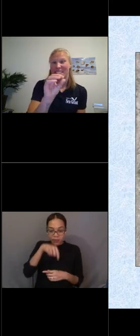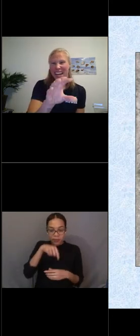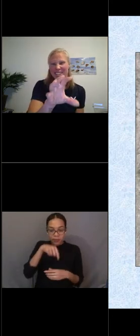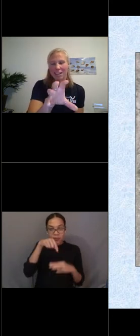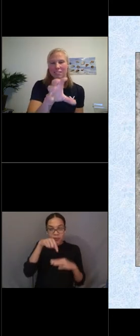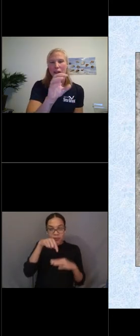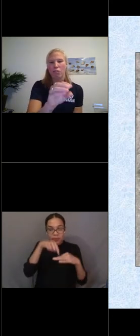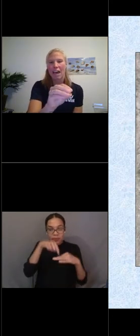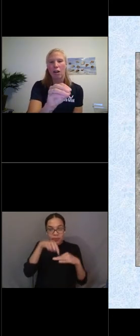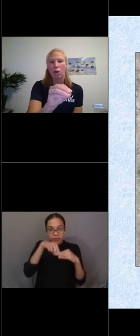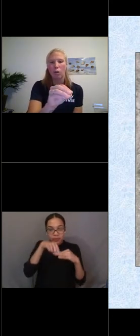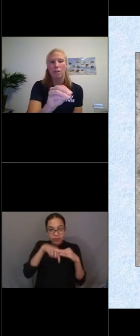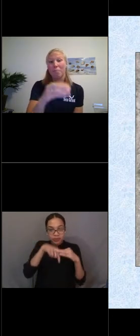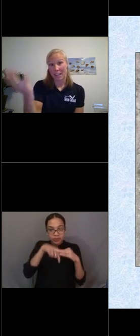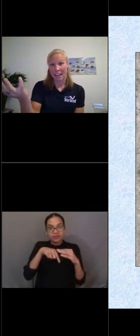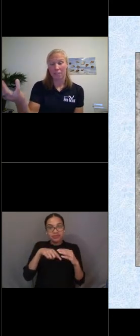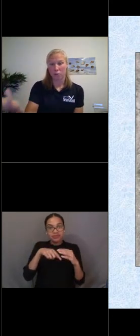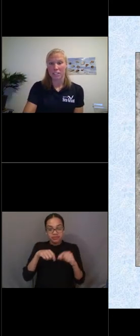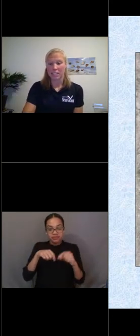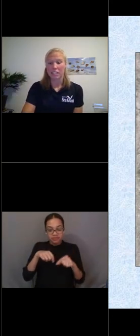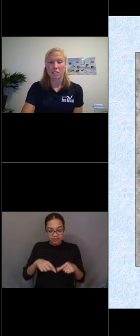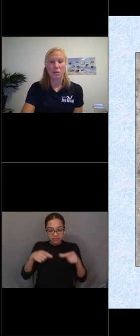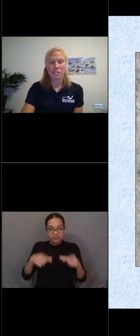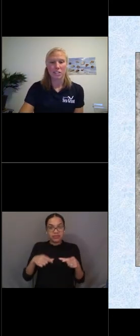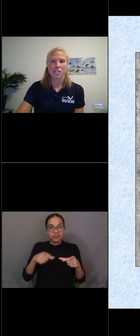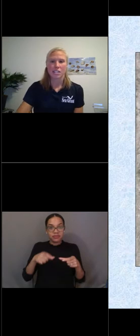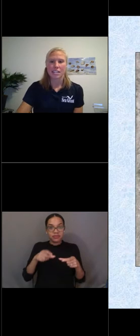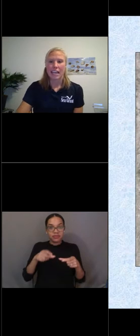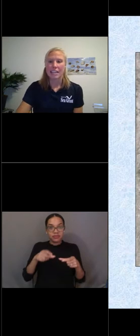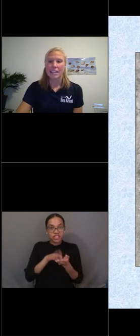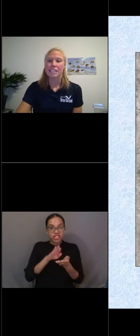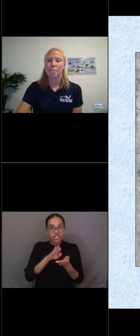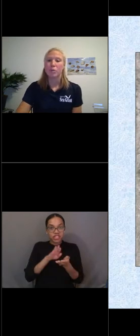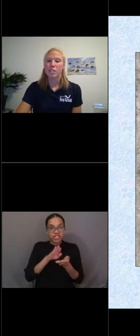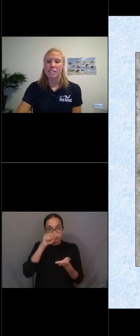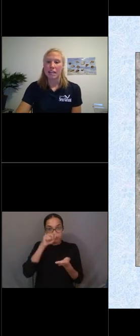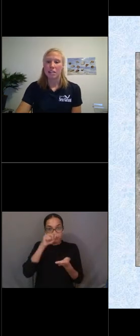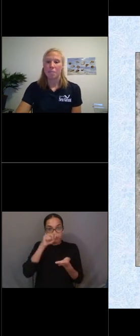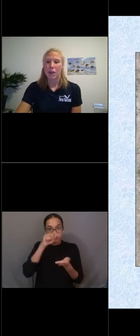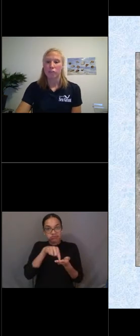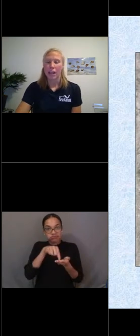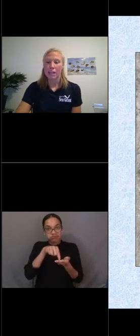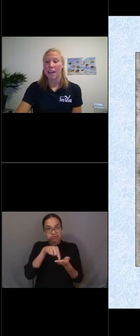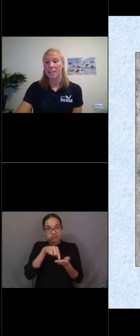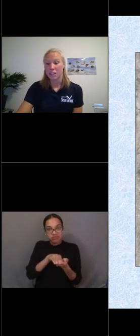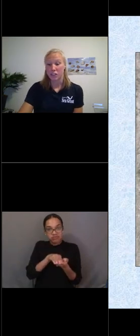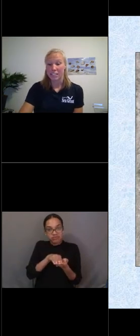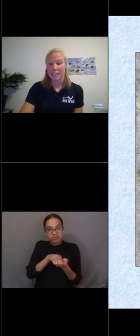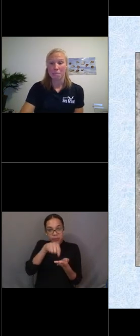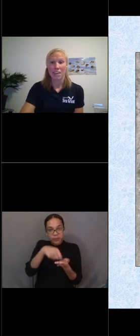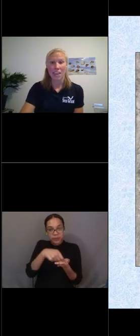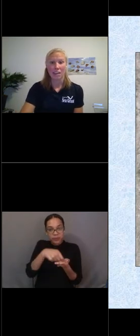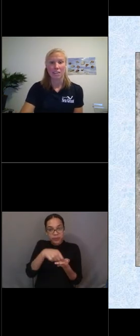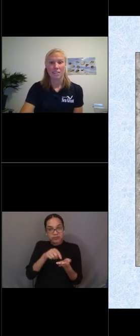They can digest it through that hole, and that of course kills the oyster. This is a moon snail on the right, and they do the same thing.